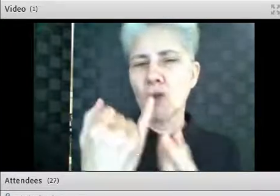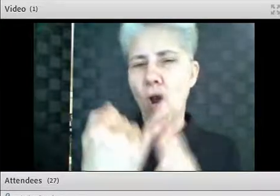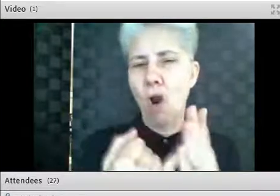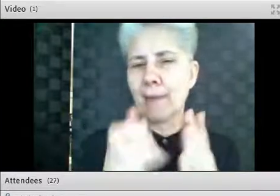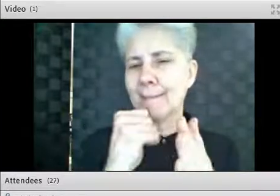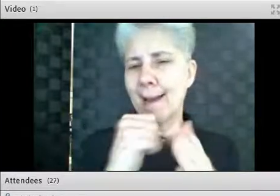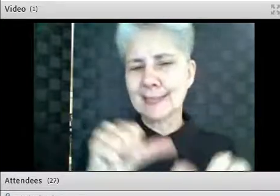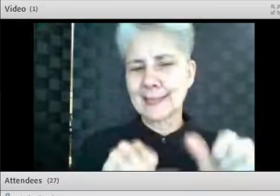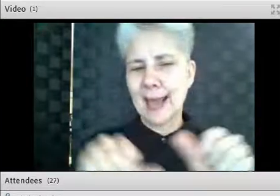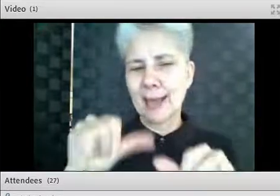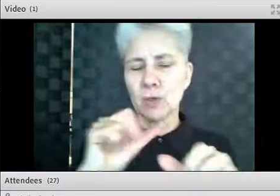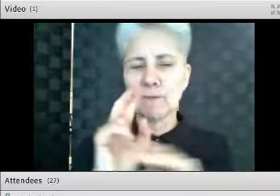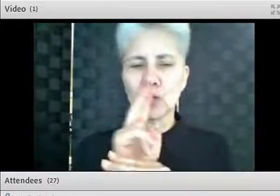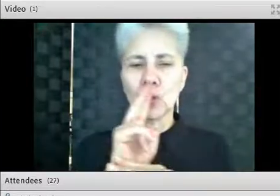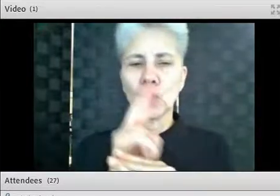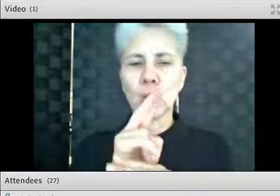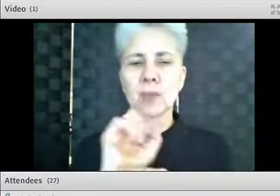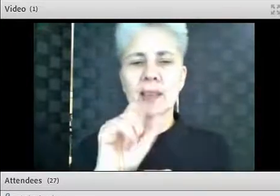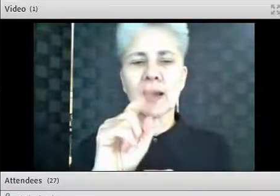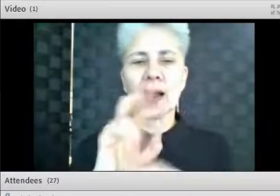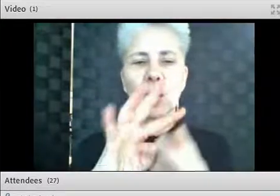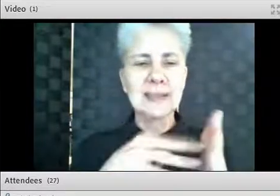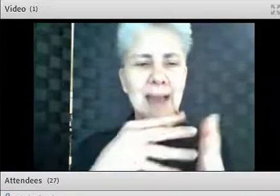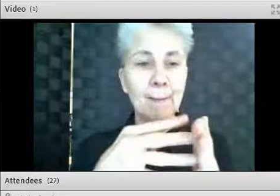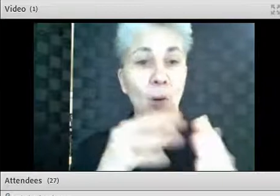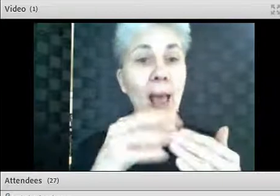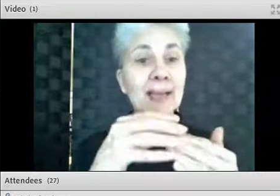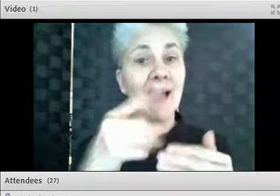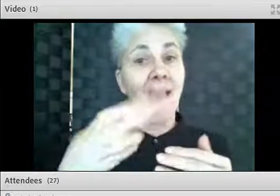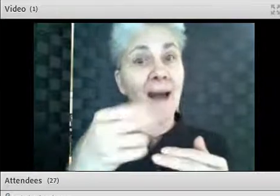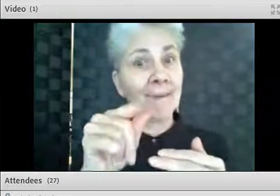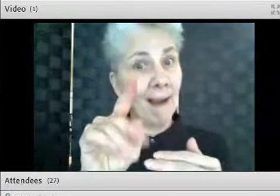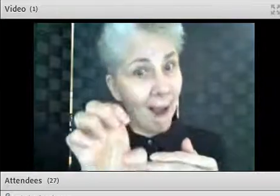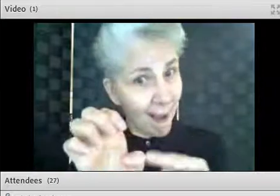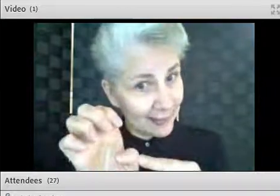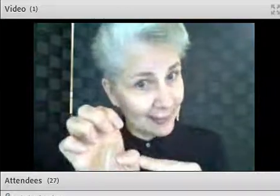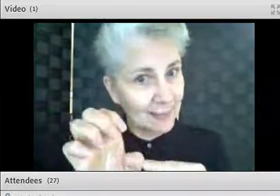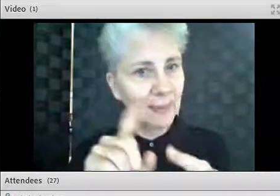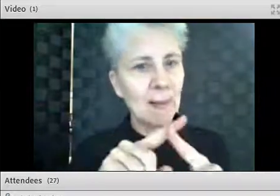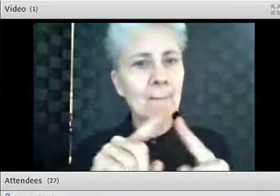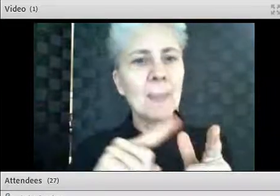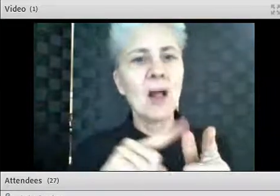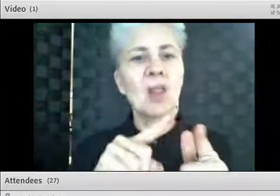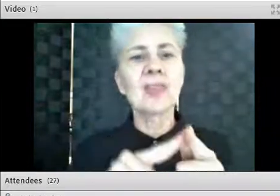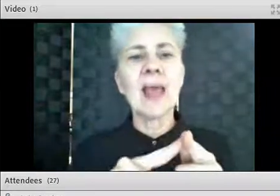is that you kind of use the Cutter table as, like, kind of a guide, but then, you know, there's kind of -- there's some wiggle room.